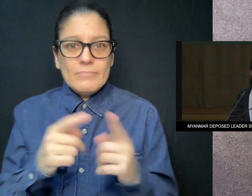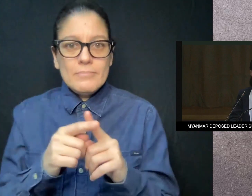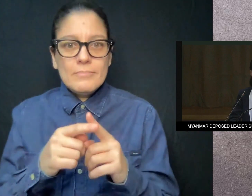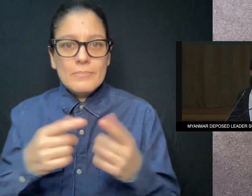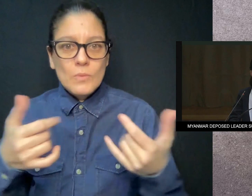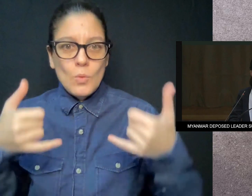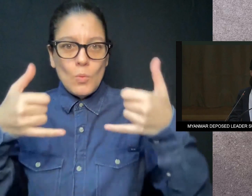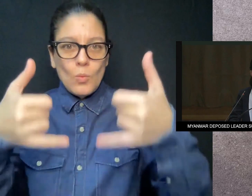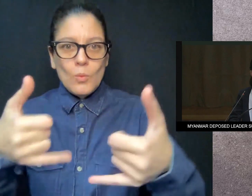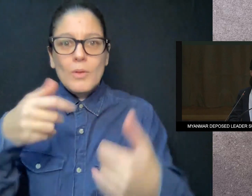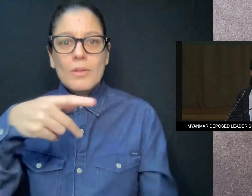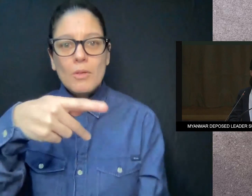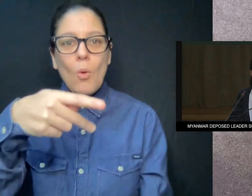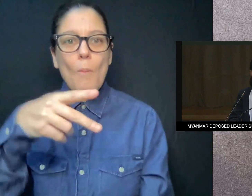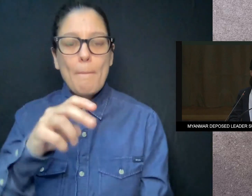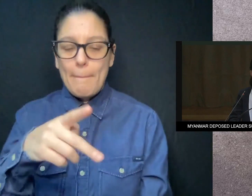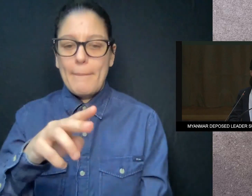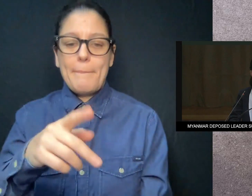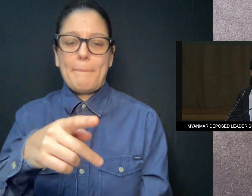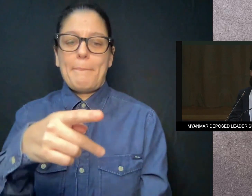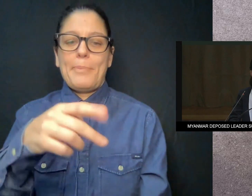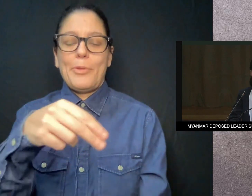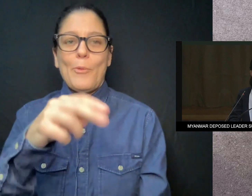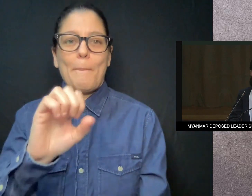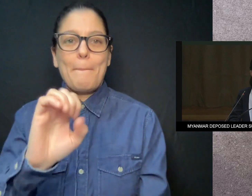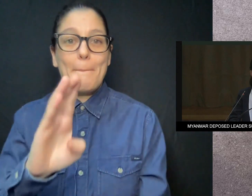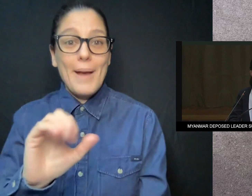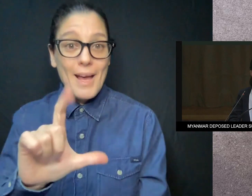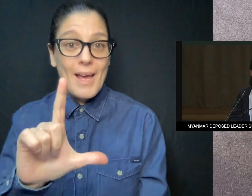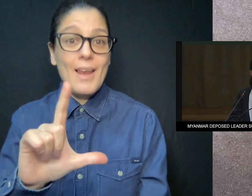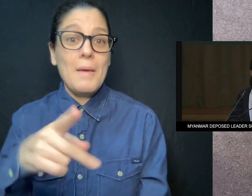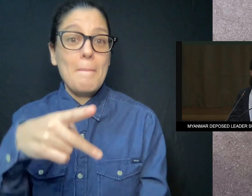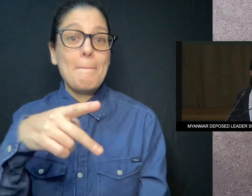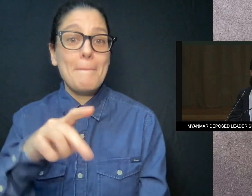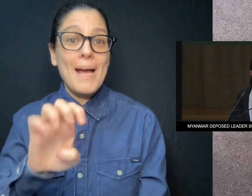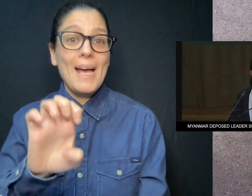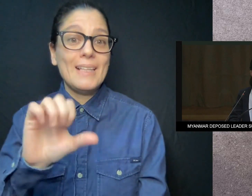it's the first verdict against the 76-year-old Nobel Peace Prize winner